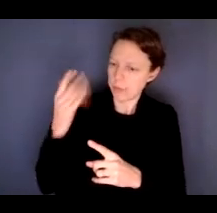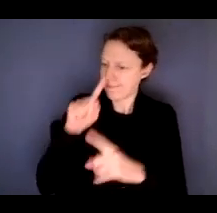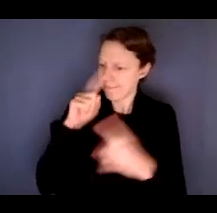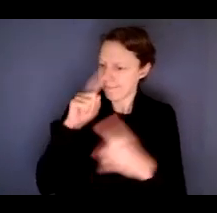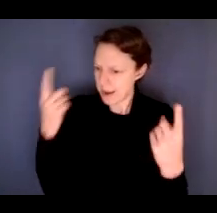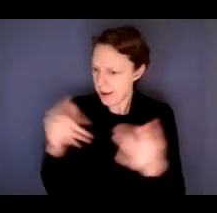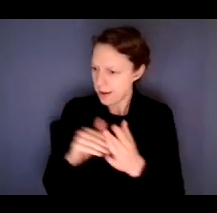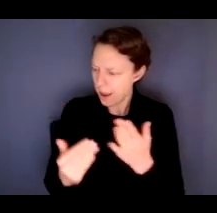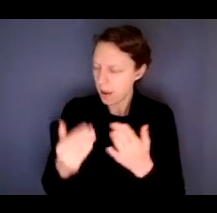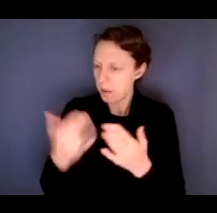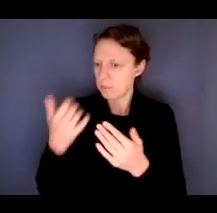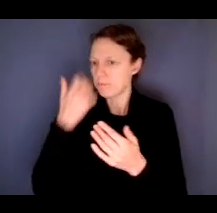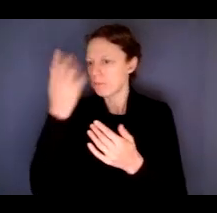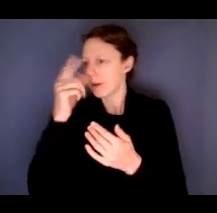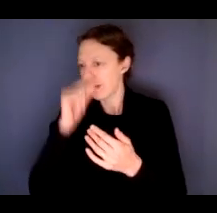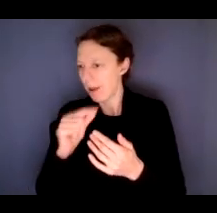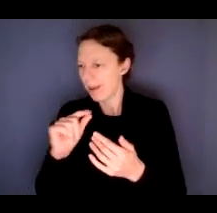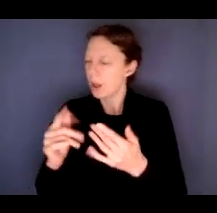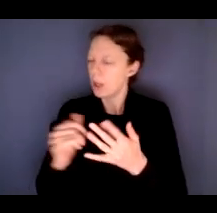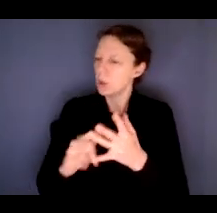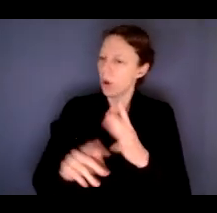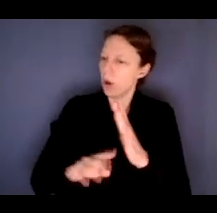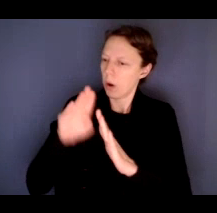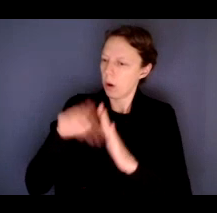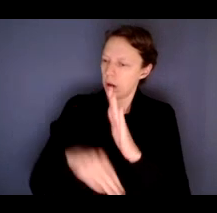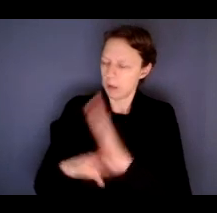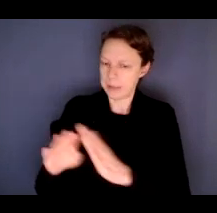Understanding whether or not your client has the capacity to instruct you, but